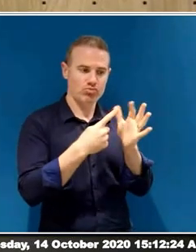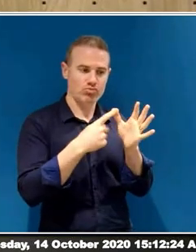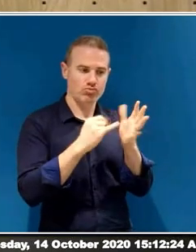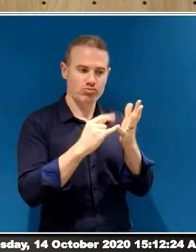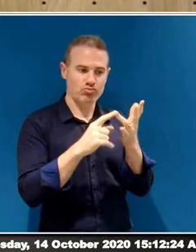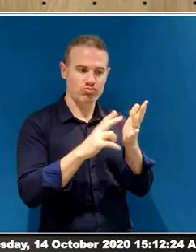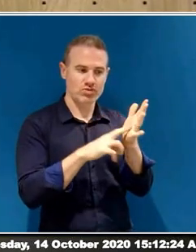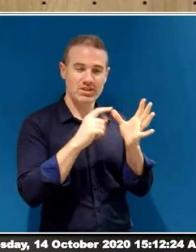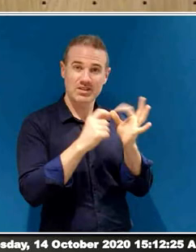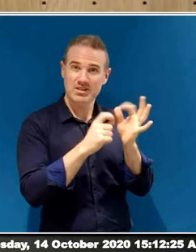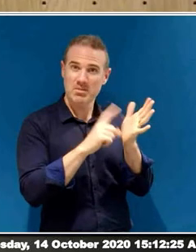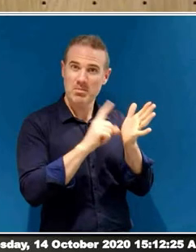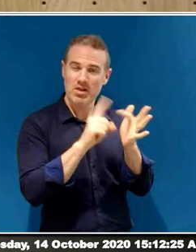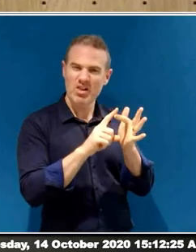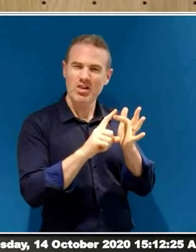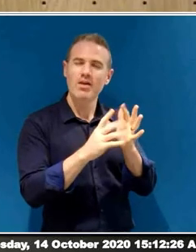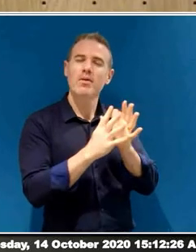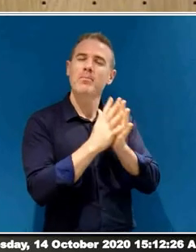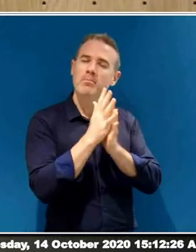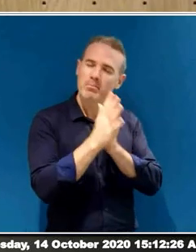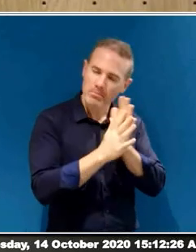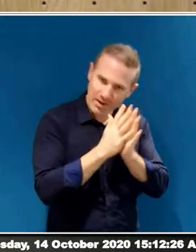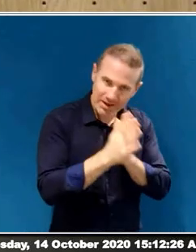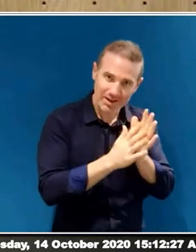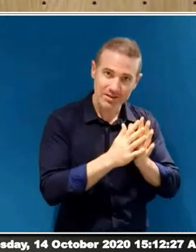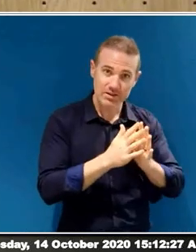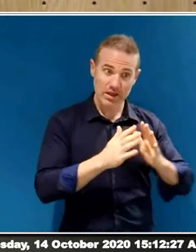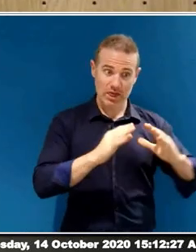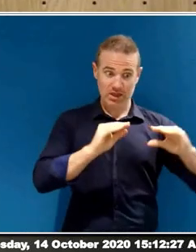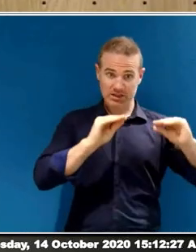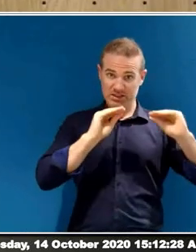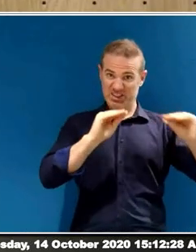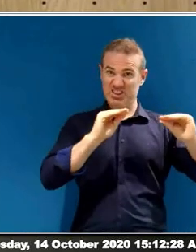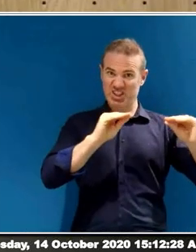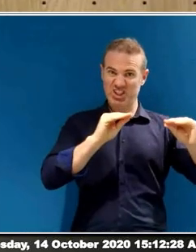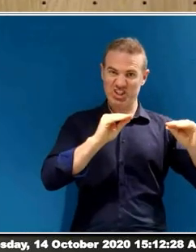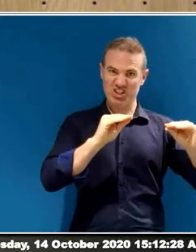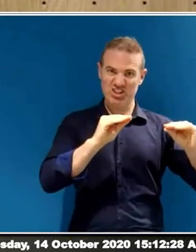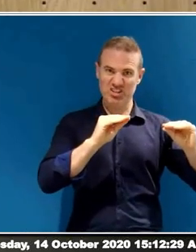integrity of a credential that the student will be awarded on completion of